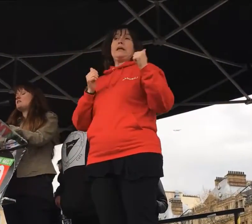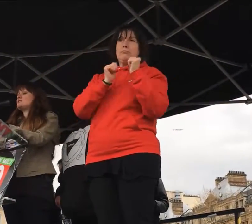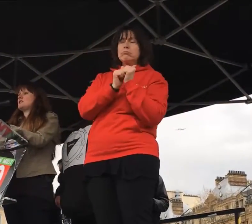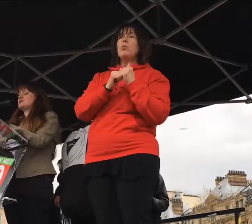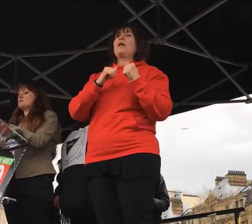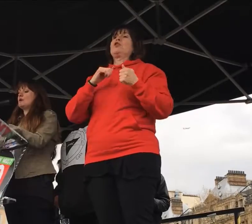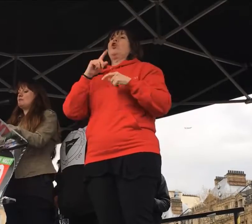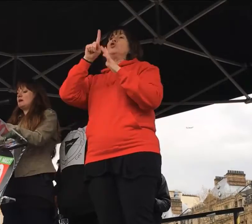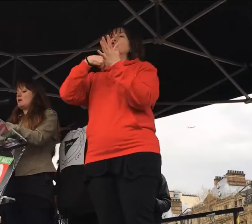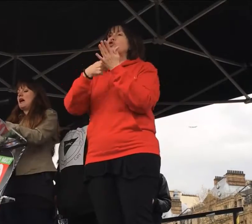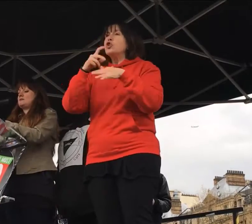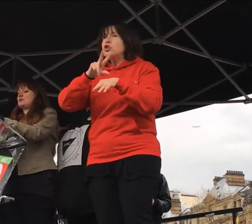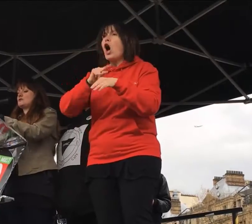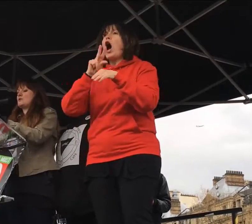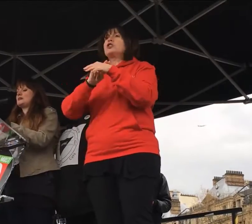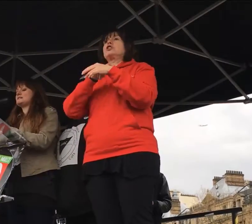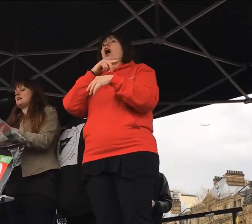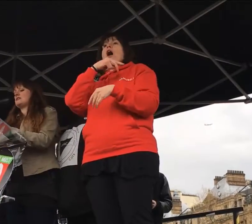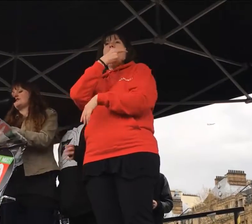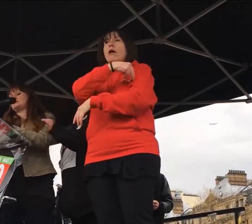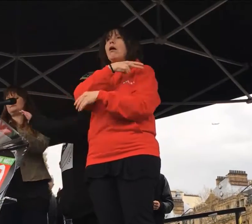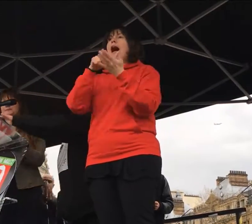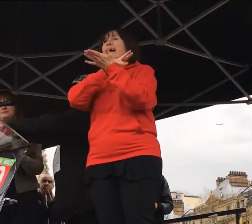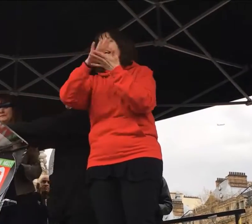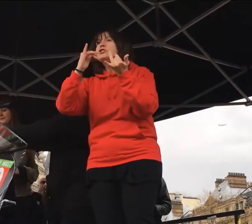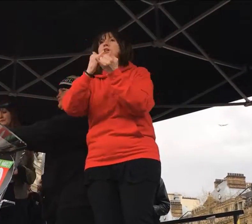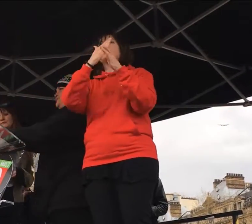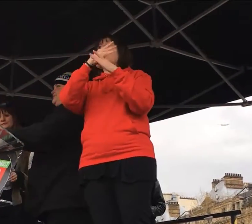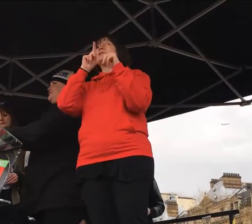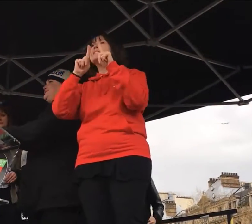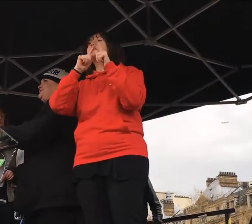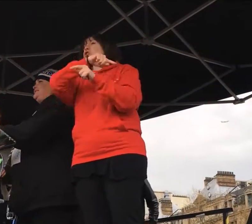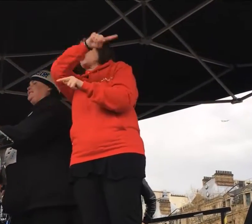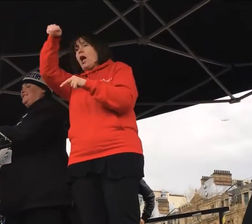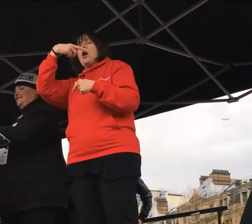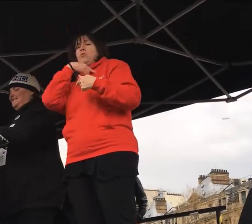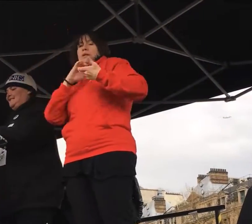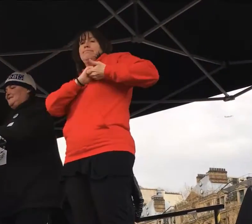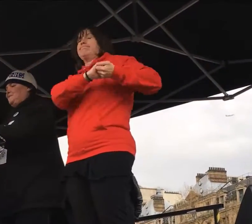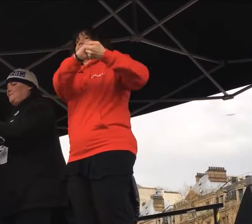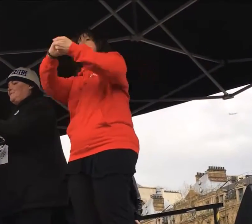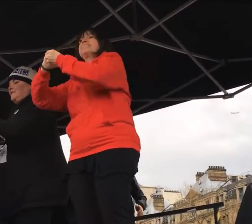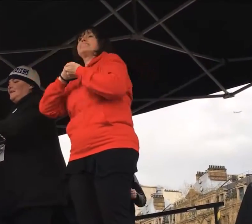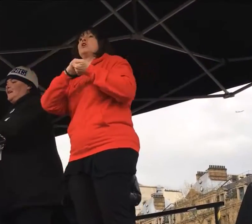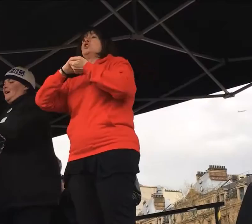nurses and the teachers will be on April the 25th.